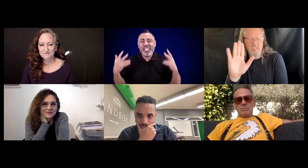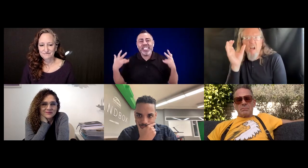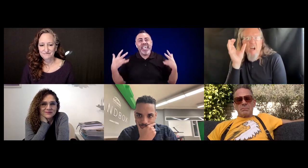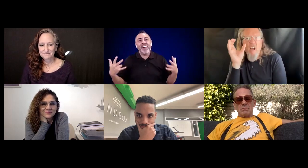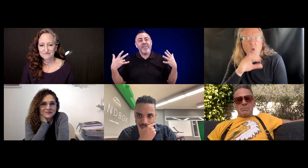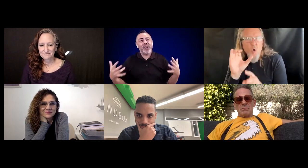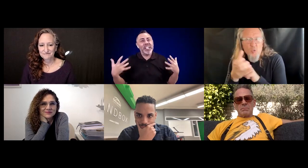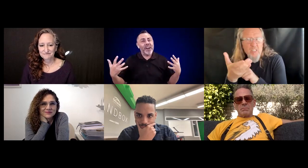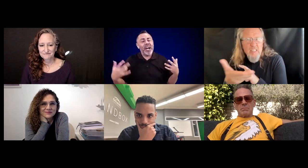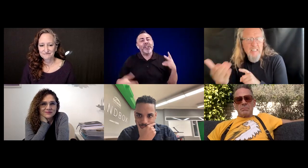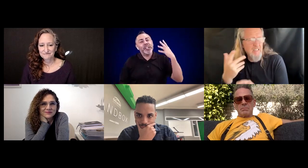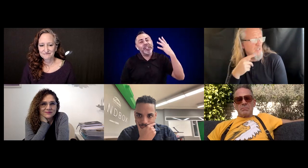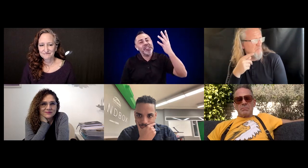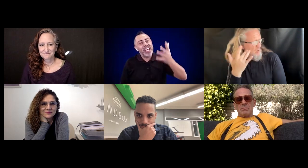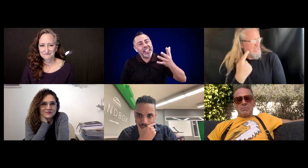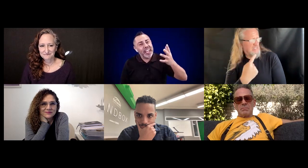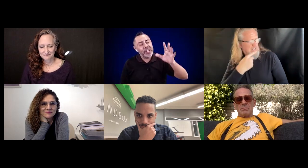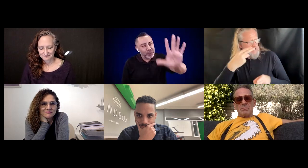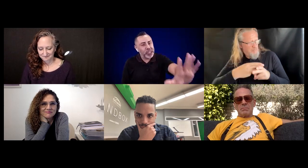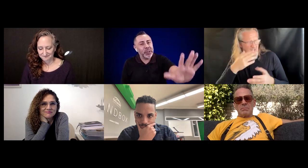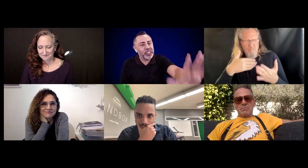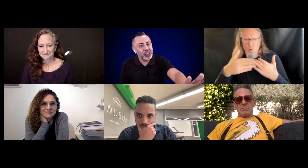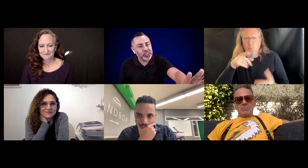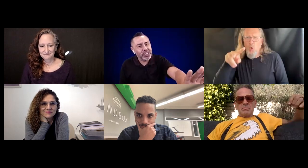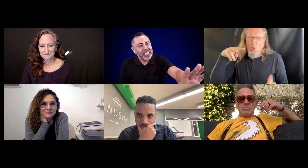I just can't figure it out. I don't understand that about hearing culture.